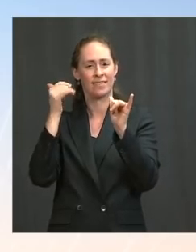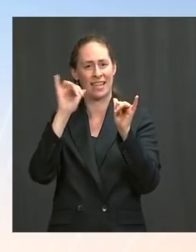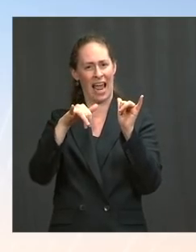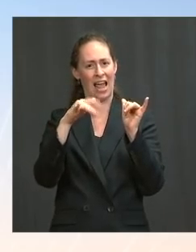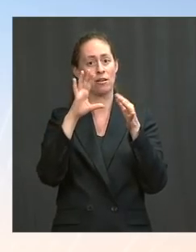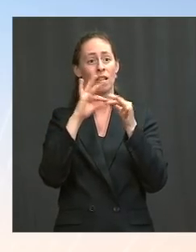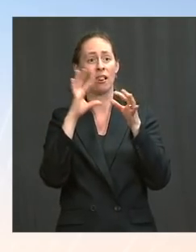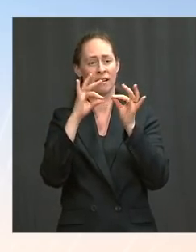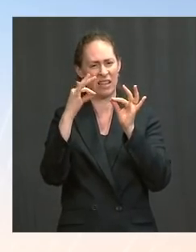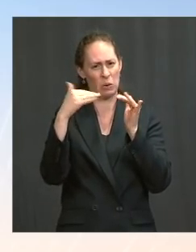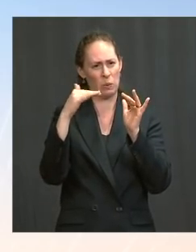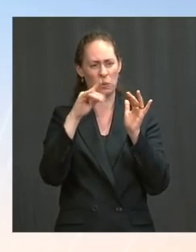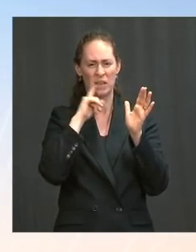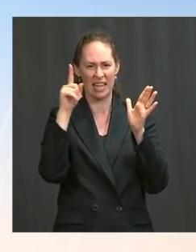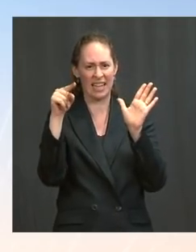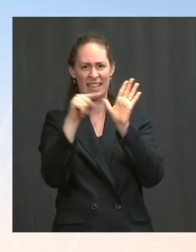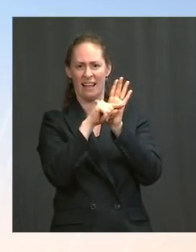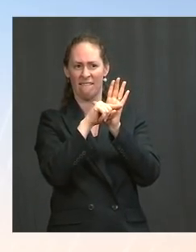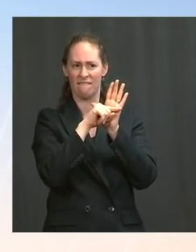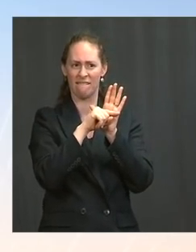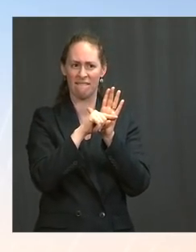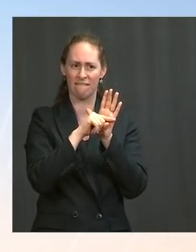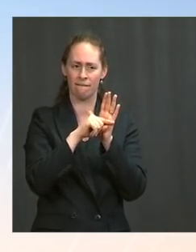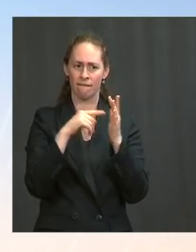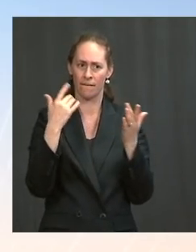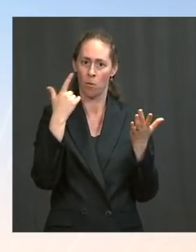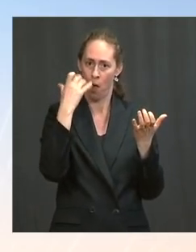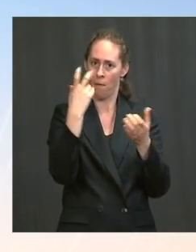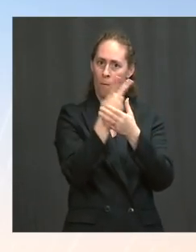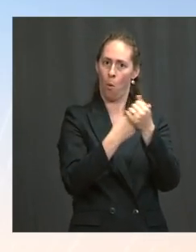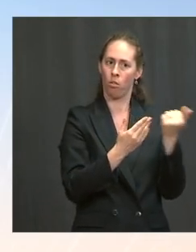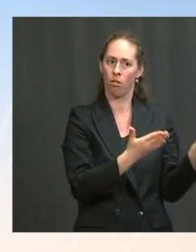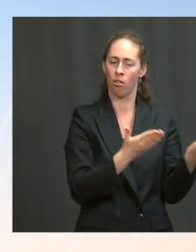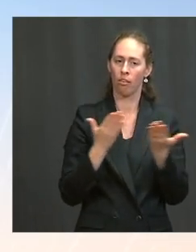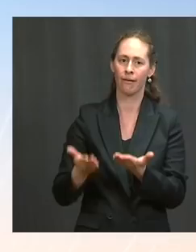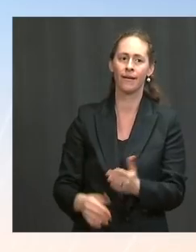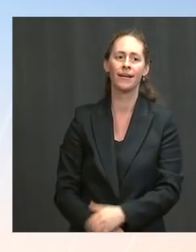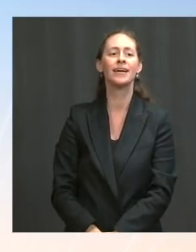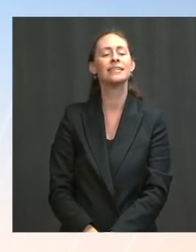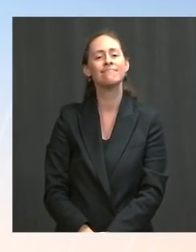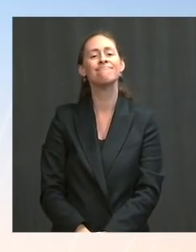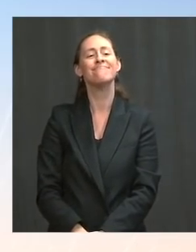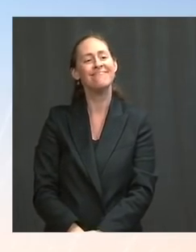Ms. Psaki: I know there's a lot of interest in, kind of, rehashing the last several days. I get it. We're not going to do that.